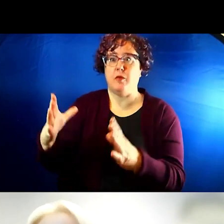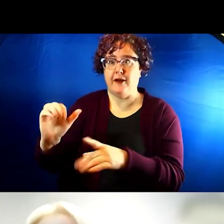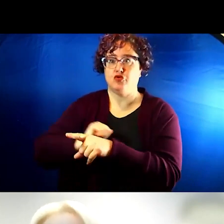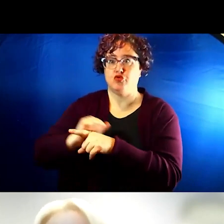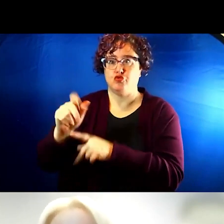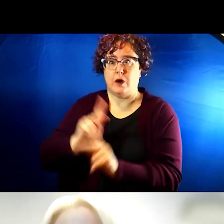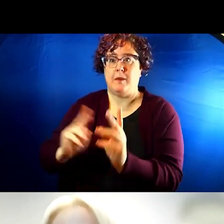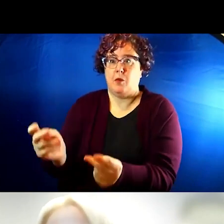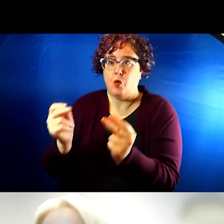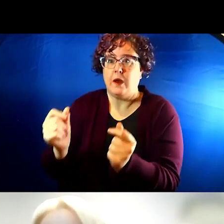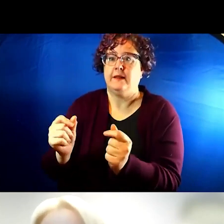ONE BY ONE.